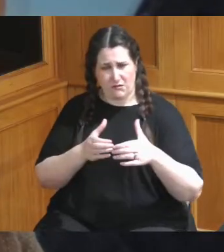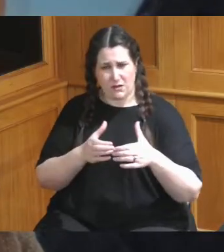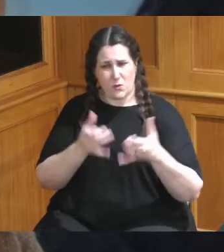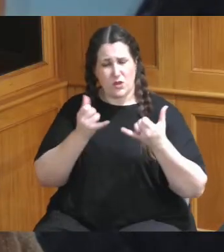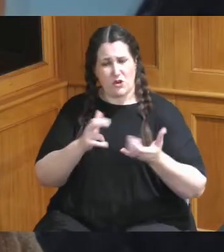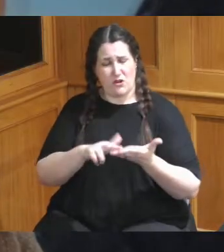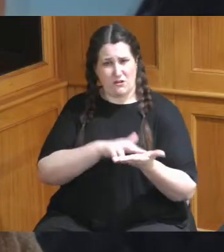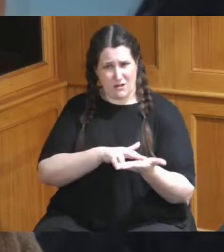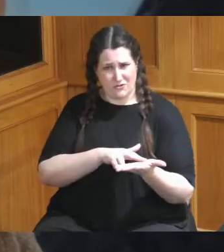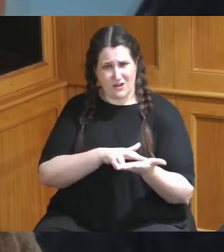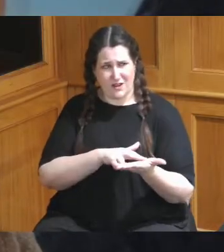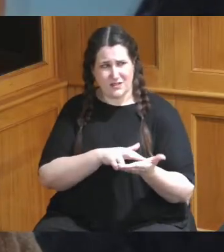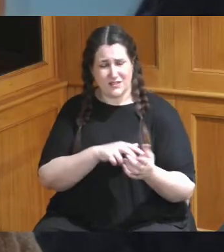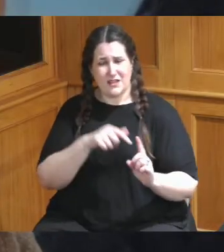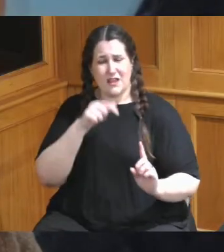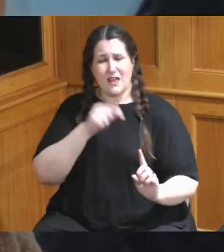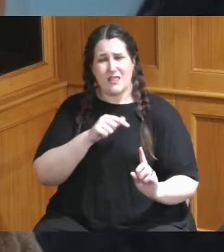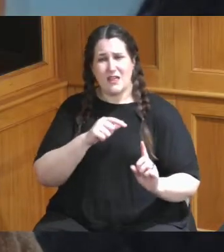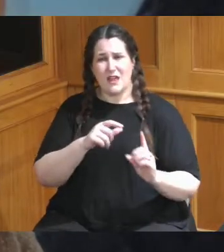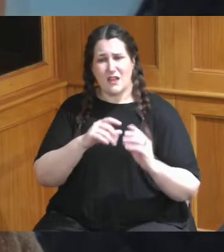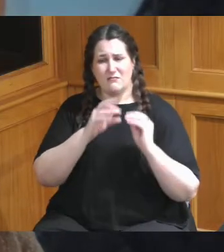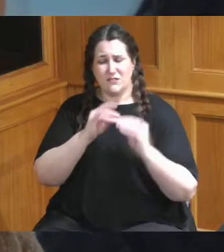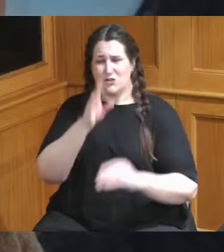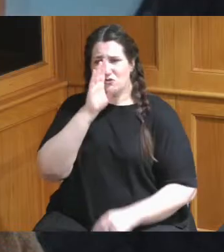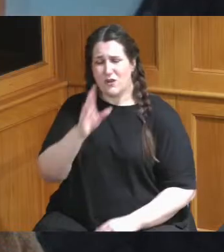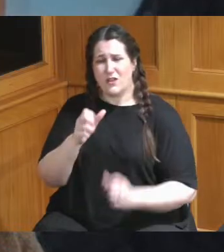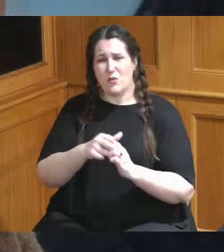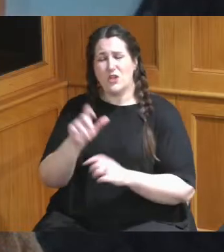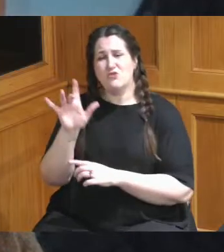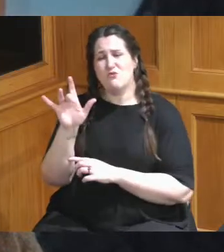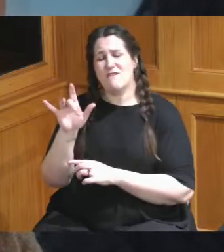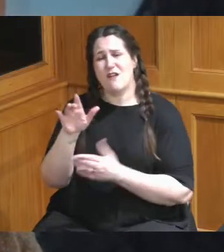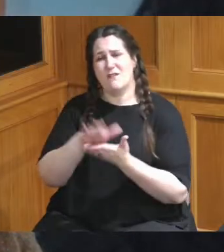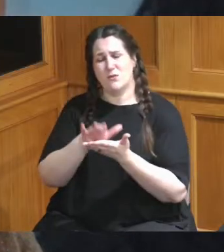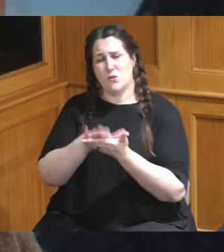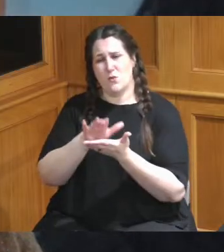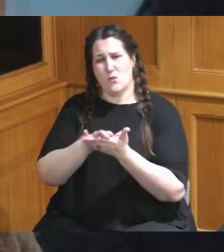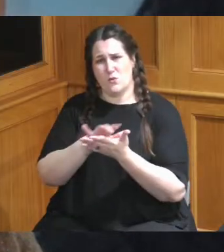Women Helping Women works directly with 25 Hamilton County schools. With a reduced contract